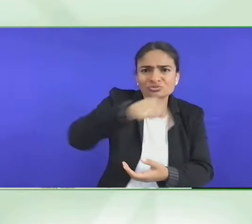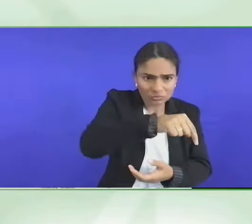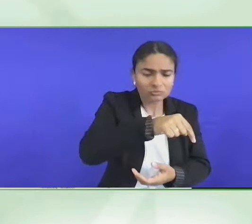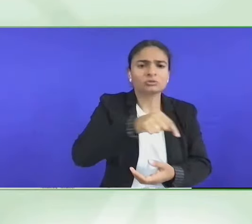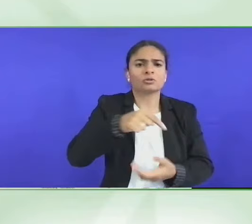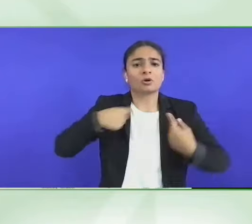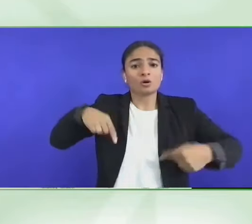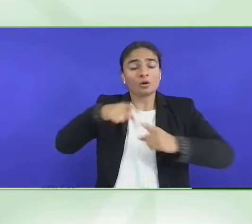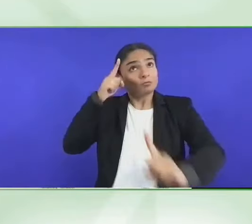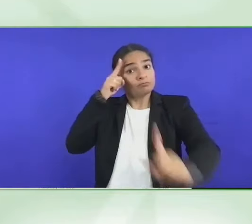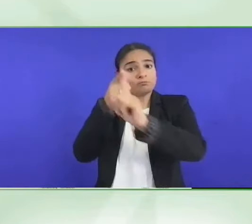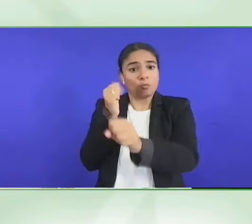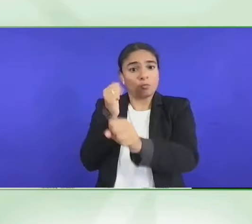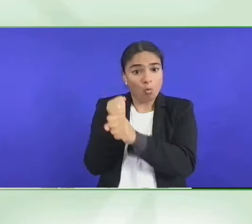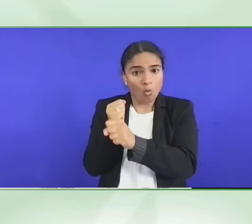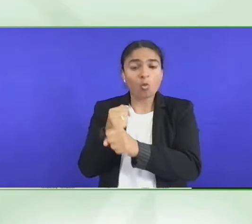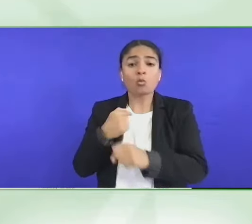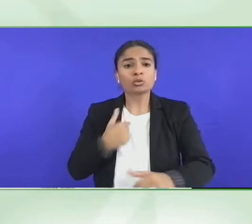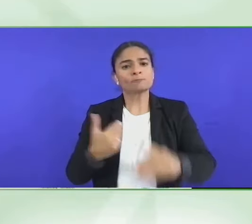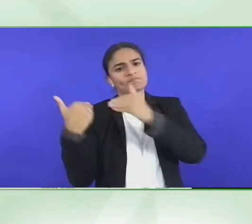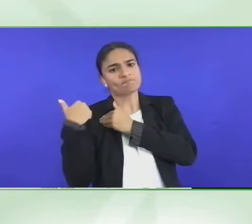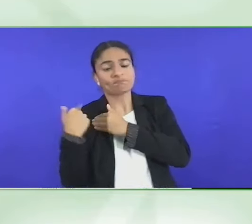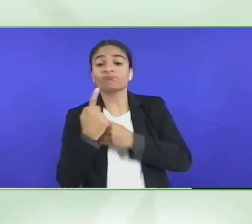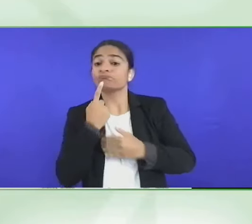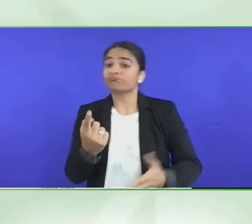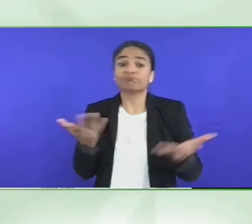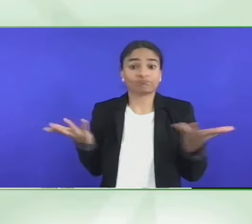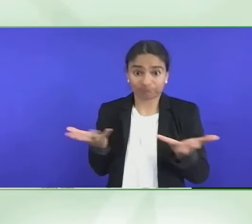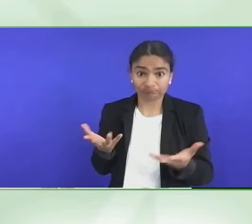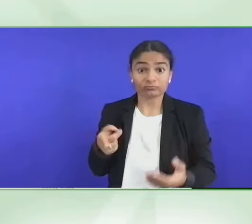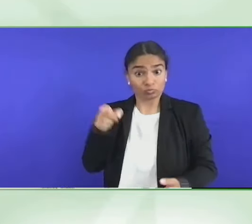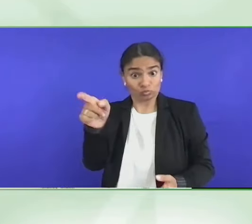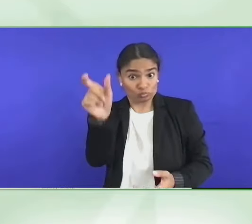When we have people with disabilities included at every